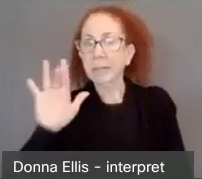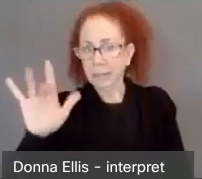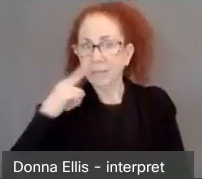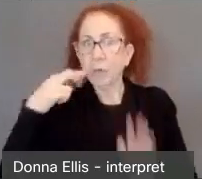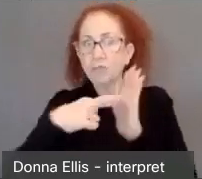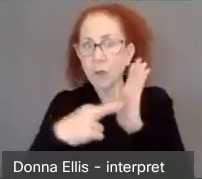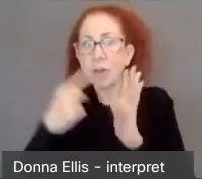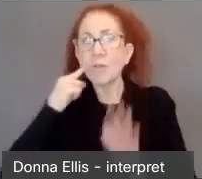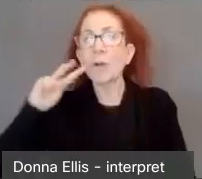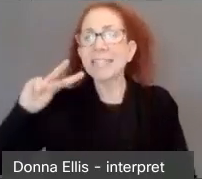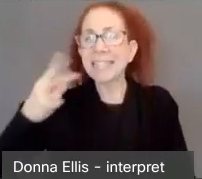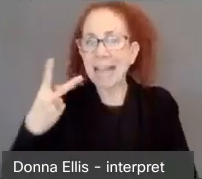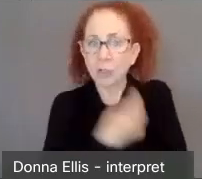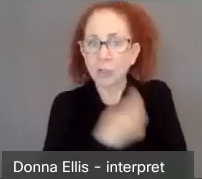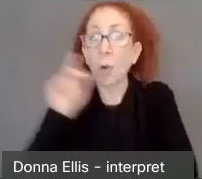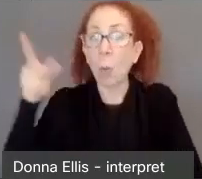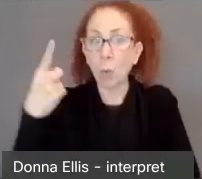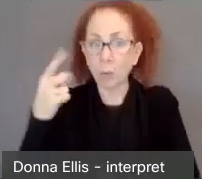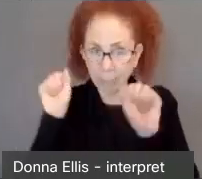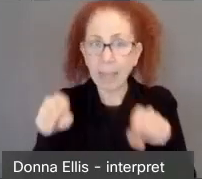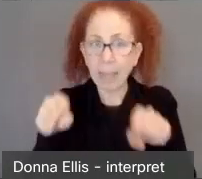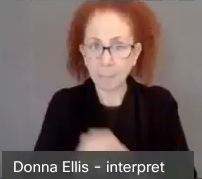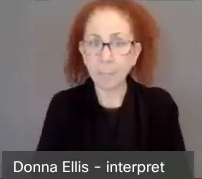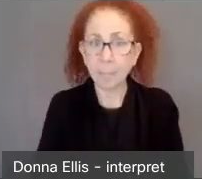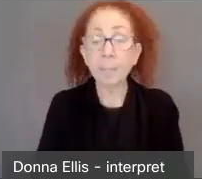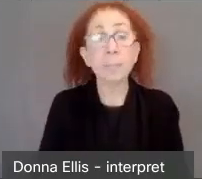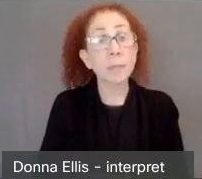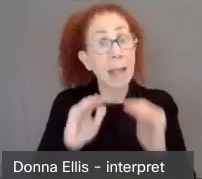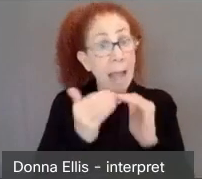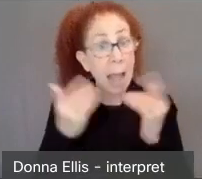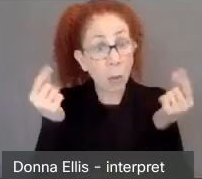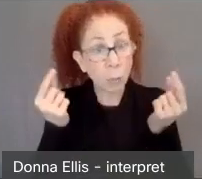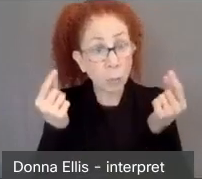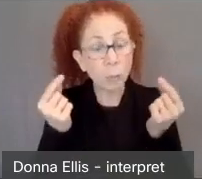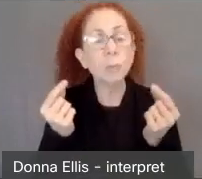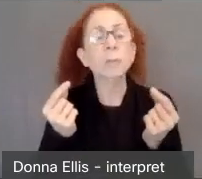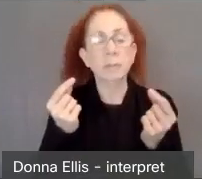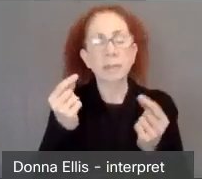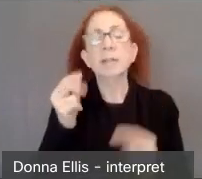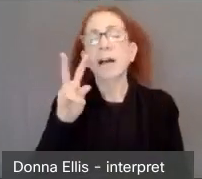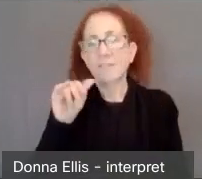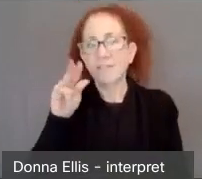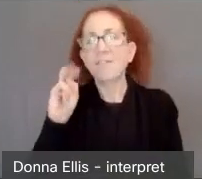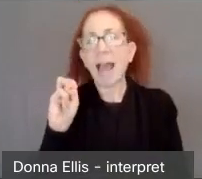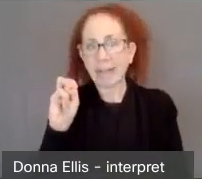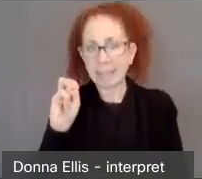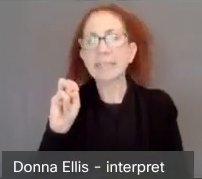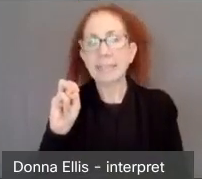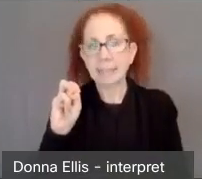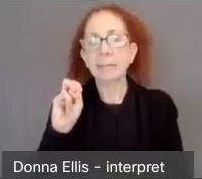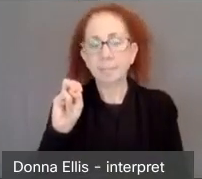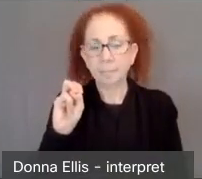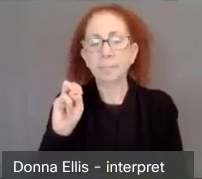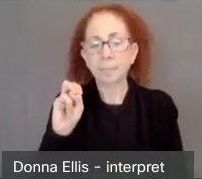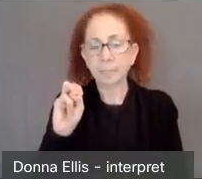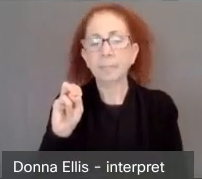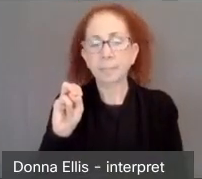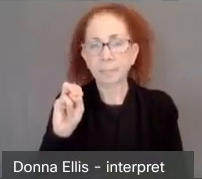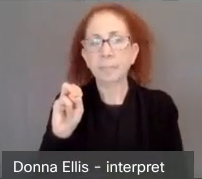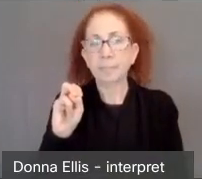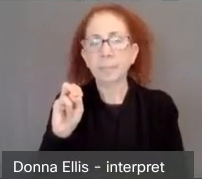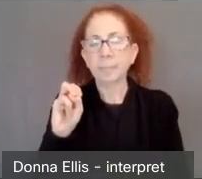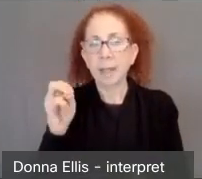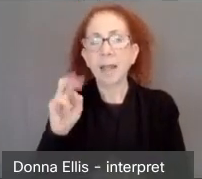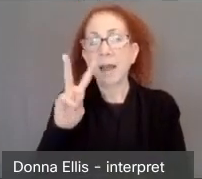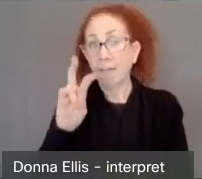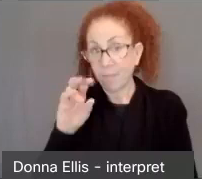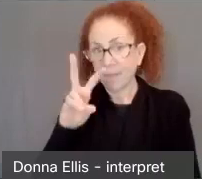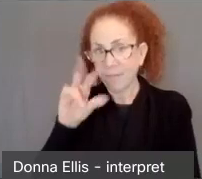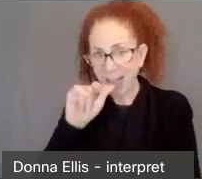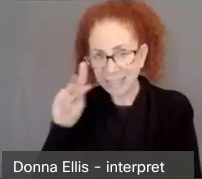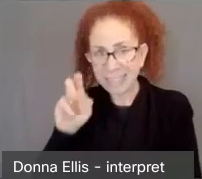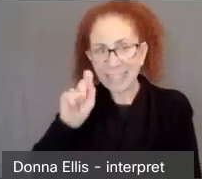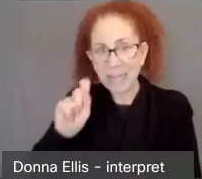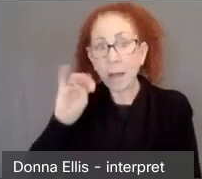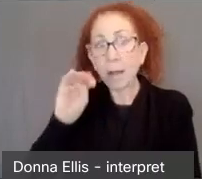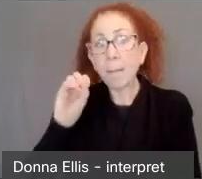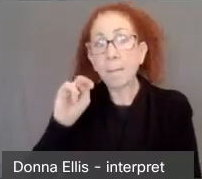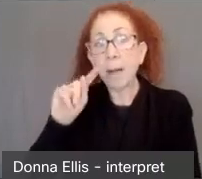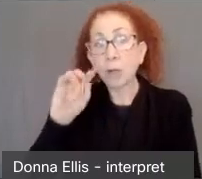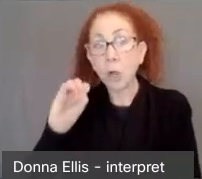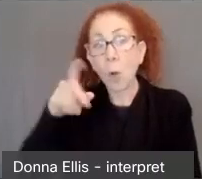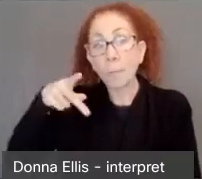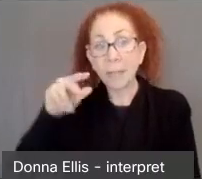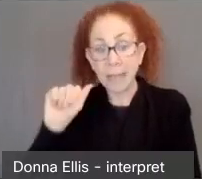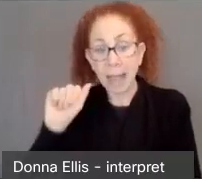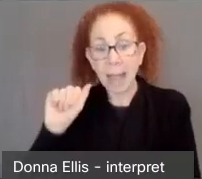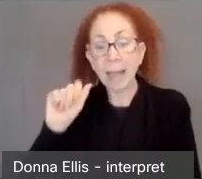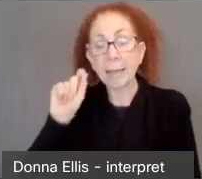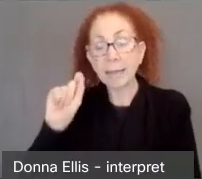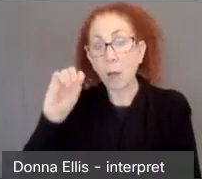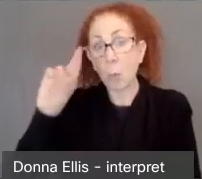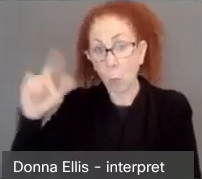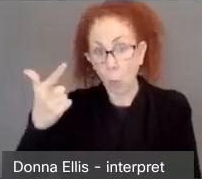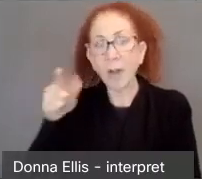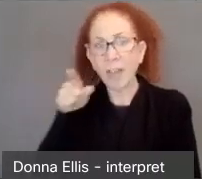second shot only. To do this, you can visit our vaccine registration page at https://vaccine.montcopa.org.